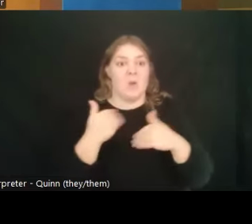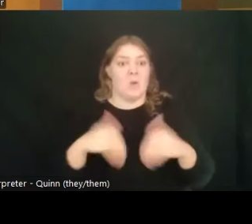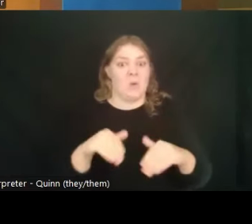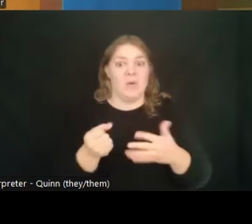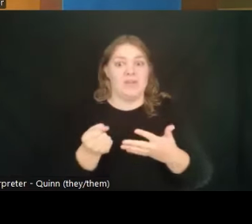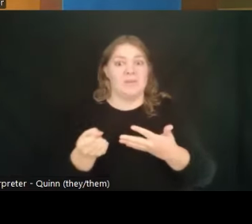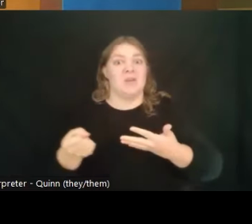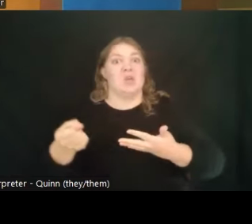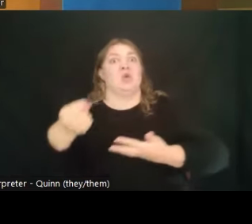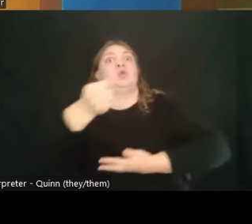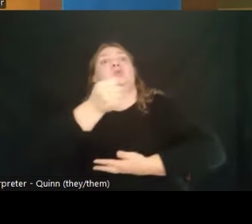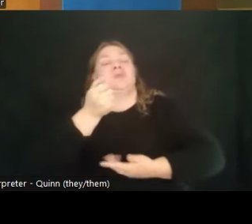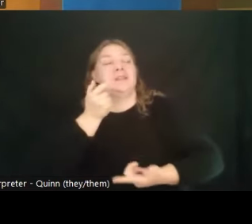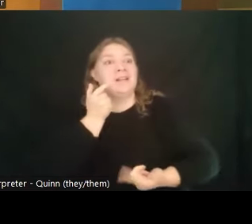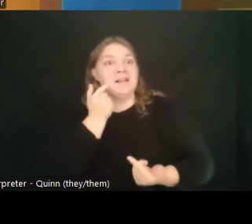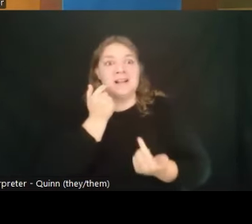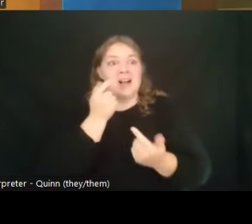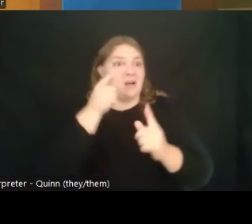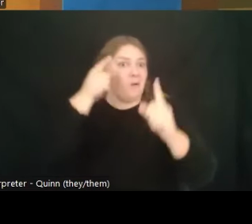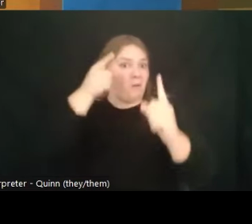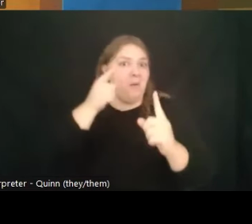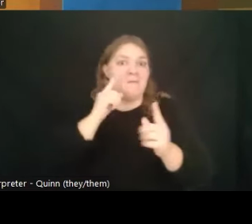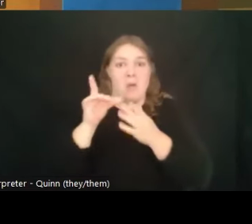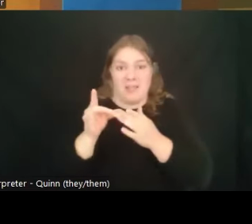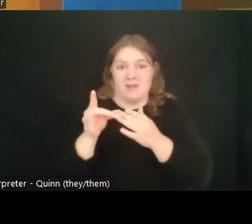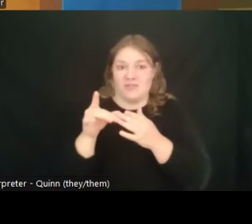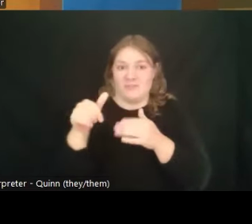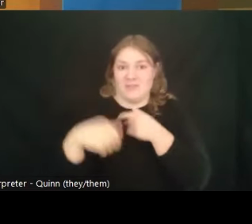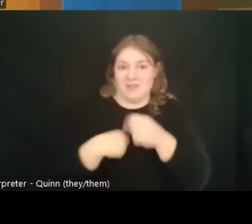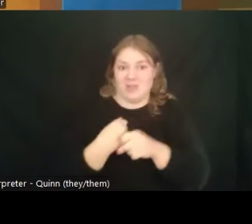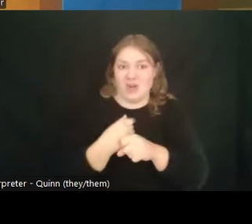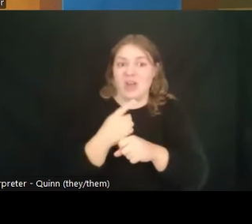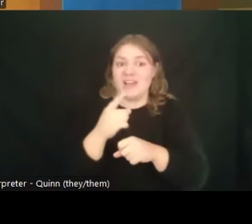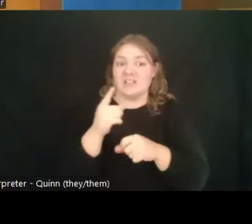a huge Target for our leadership this year really preventing burnout really